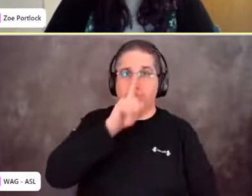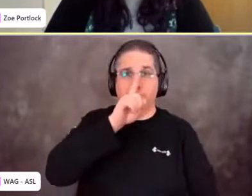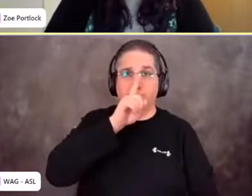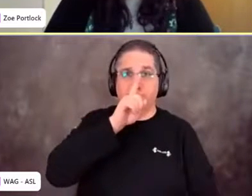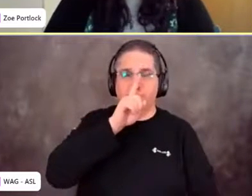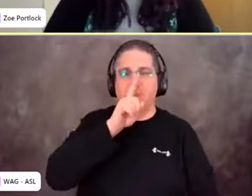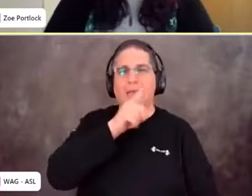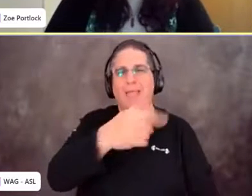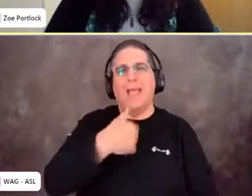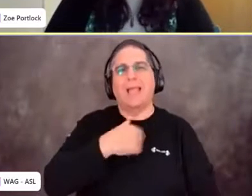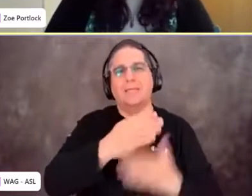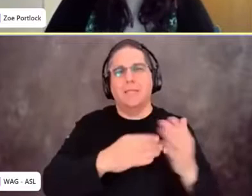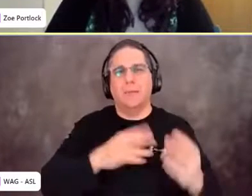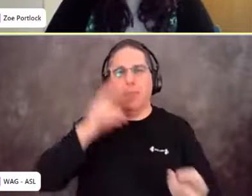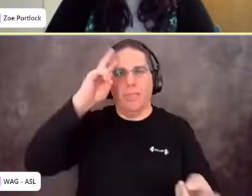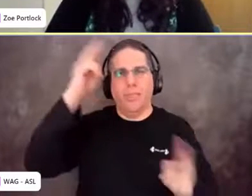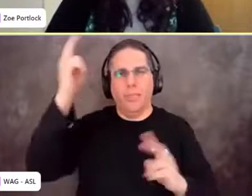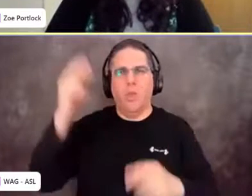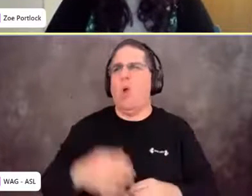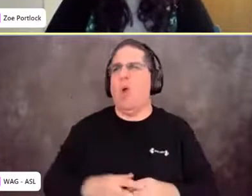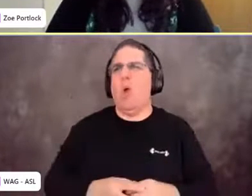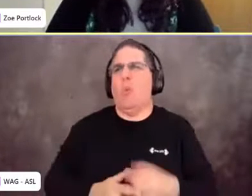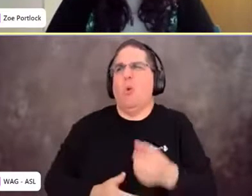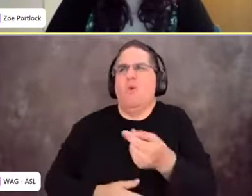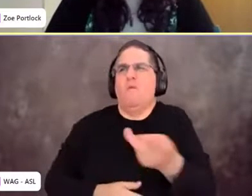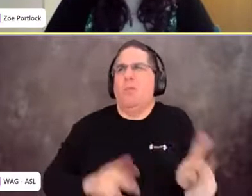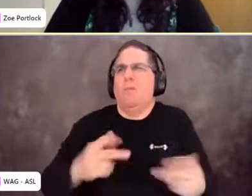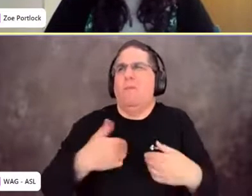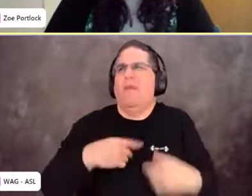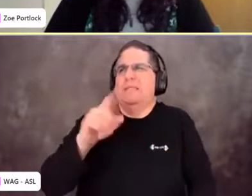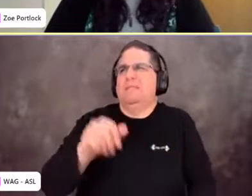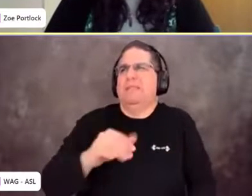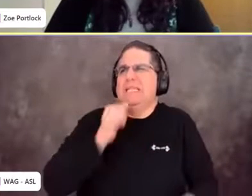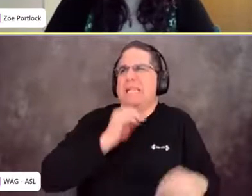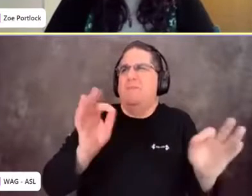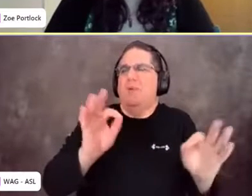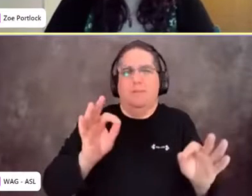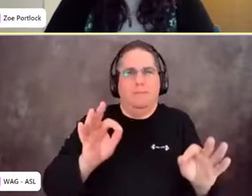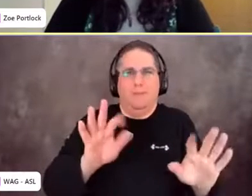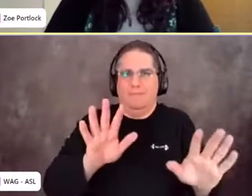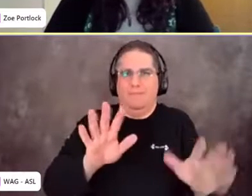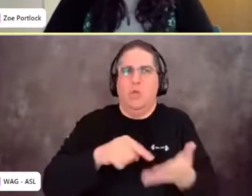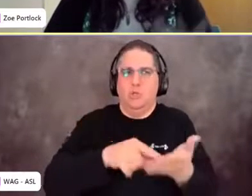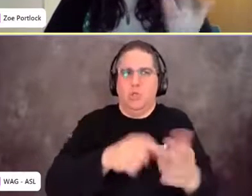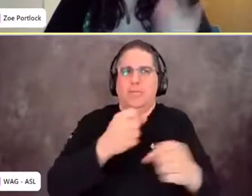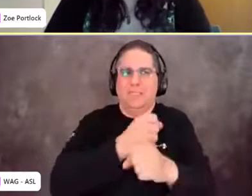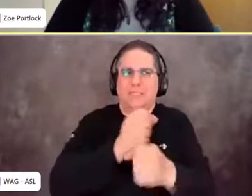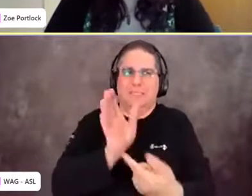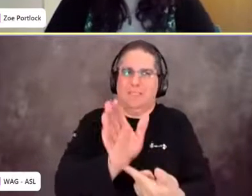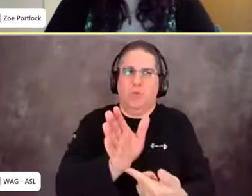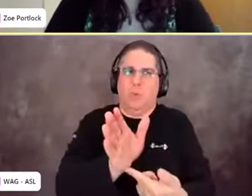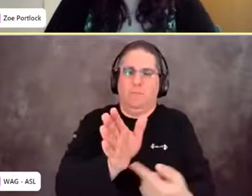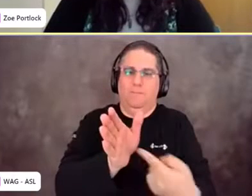hadn't come up before. There wasn't someone to bring it to the front and make it priority PM mike had the